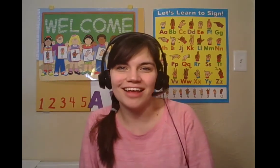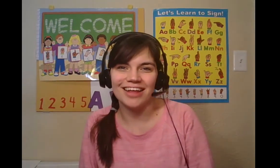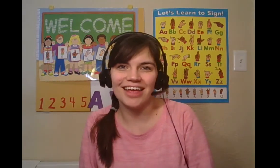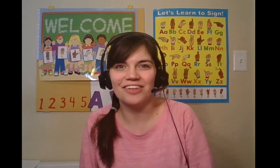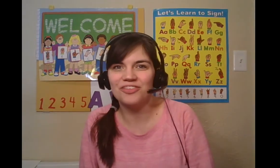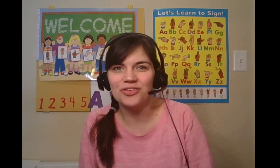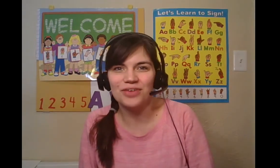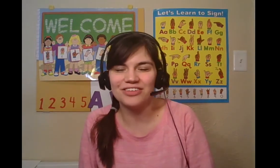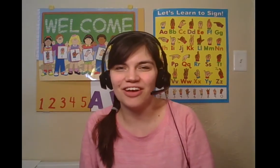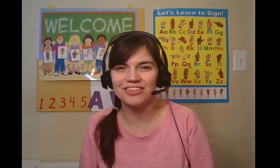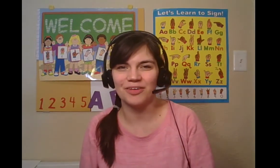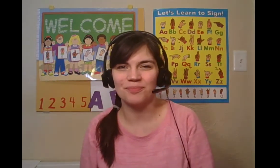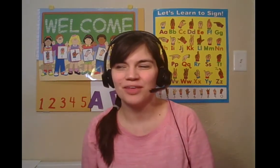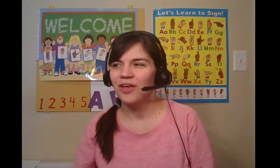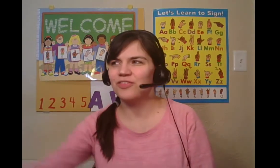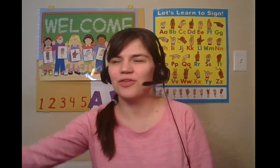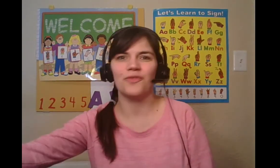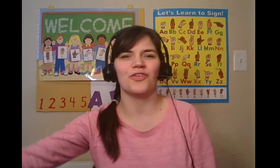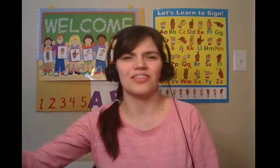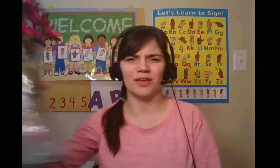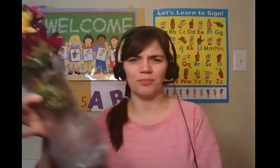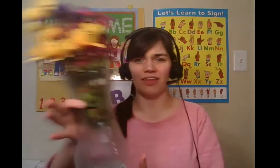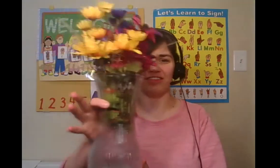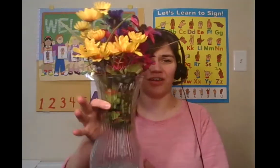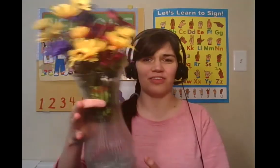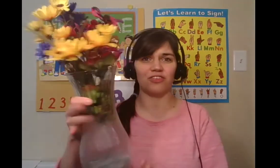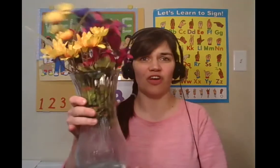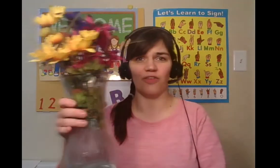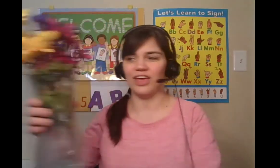signing and so you can't talk to them. So for example, instead of this tall vase,